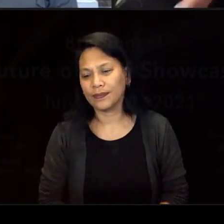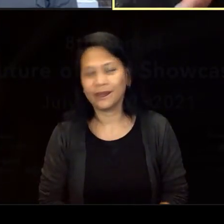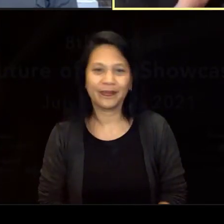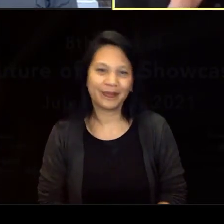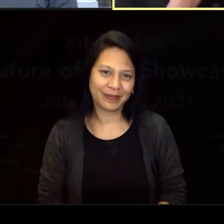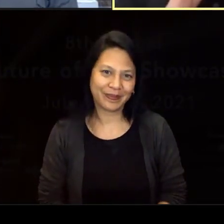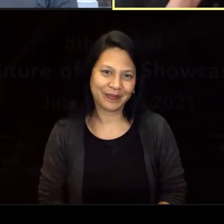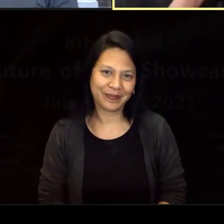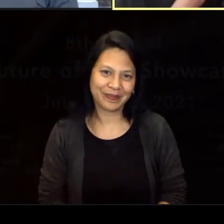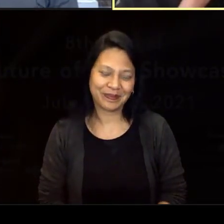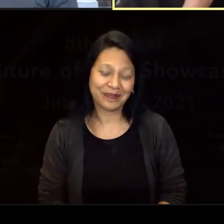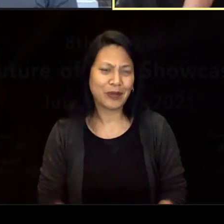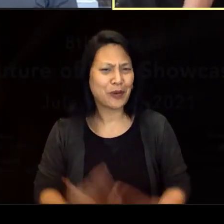Again, huge question.